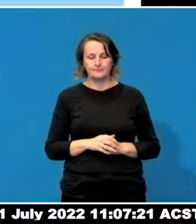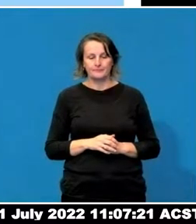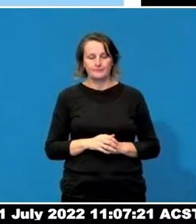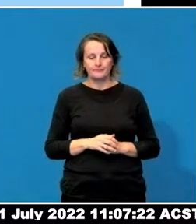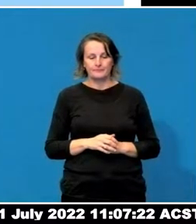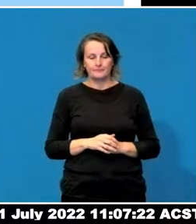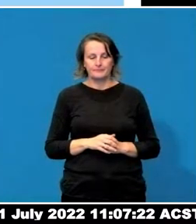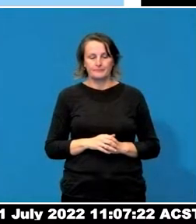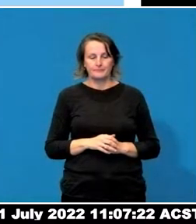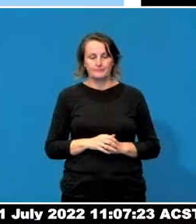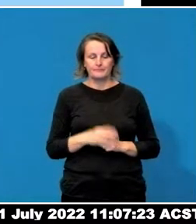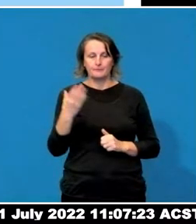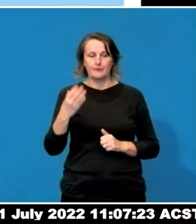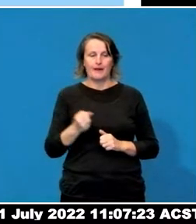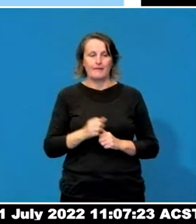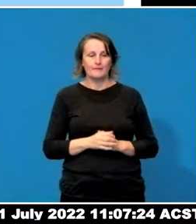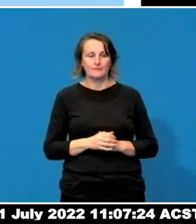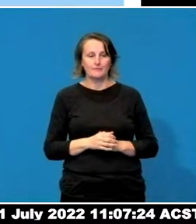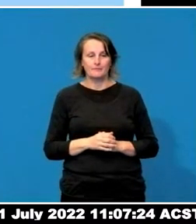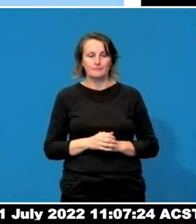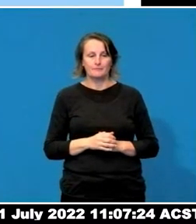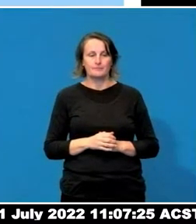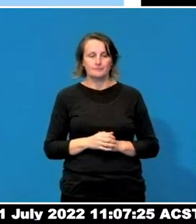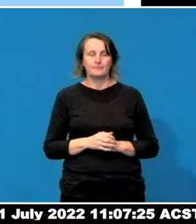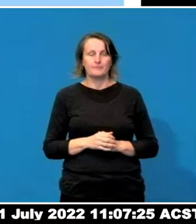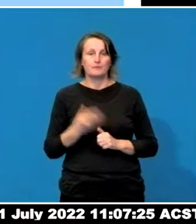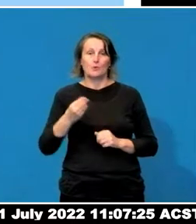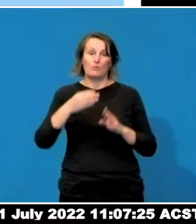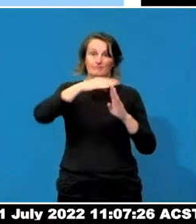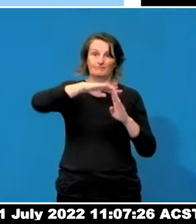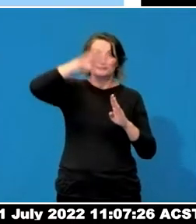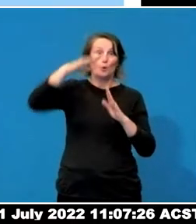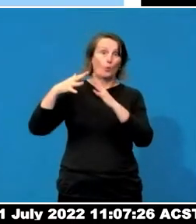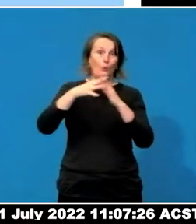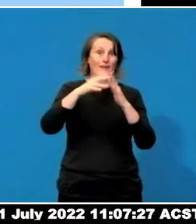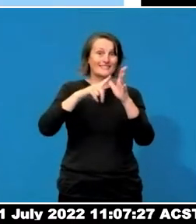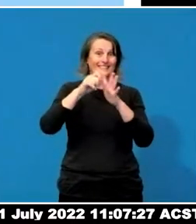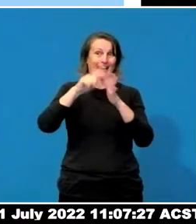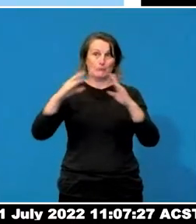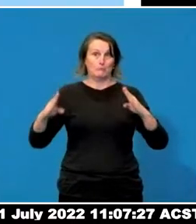Gulf of Carpentaria. Those familiar with this part of Australia will recognise that